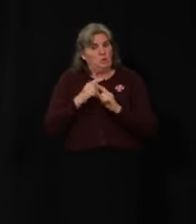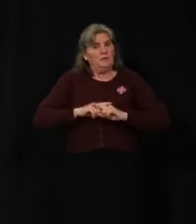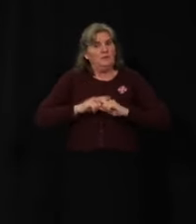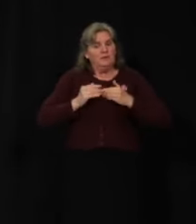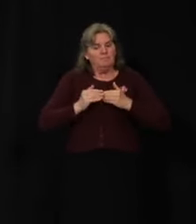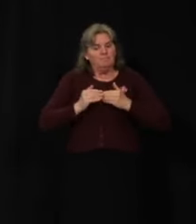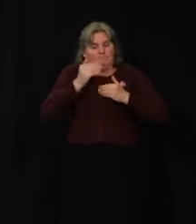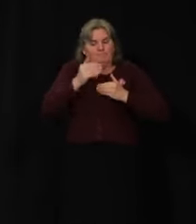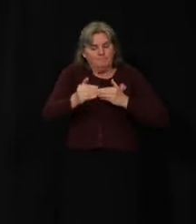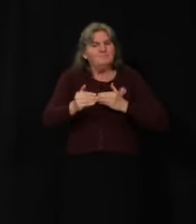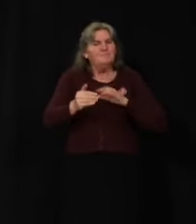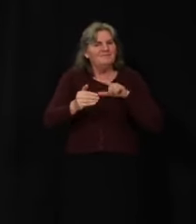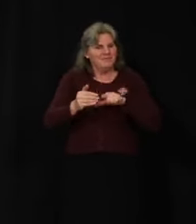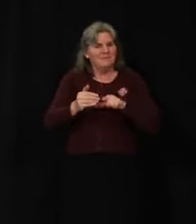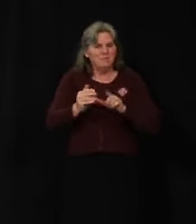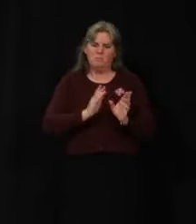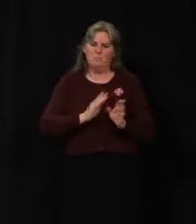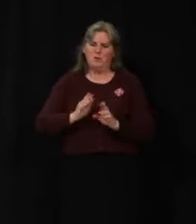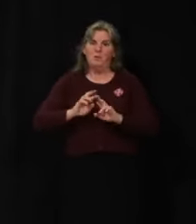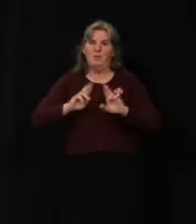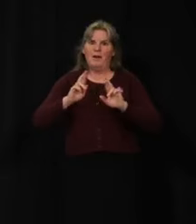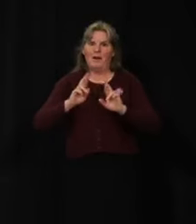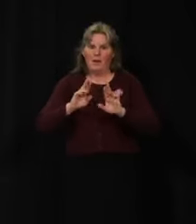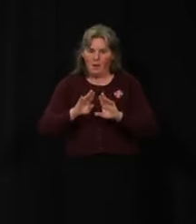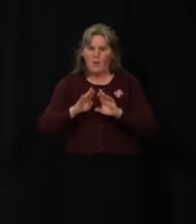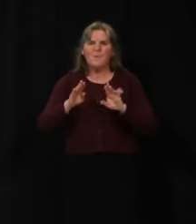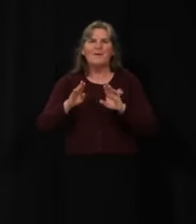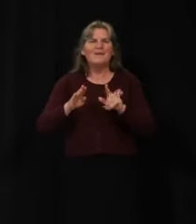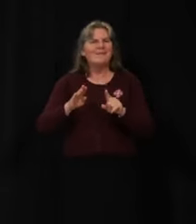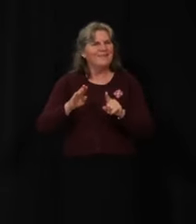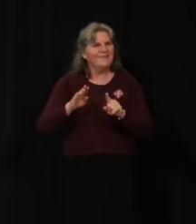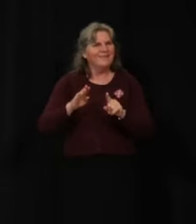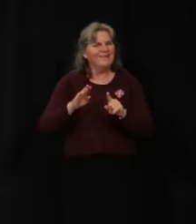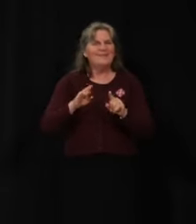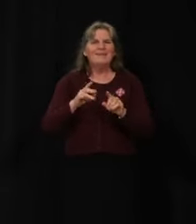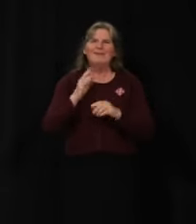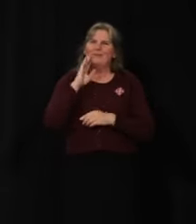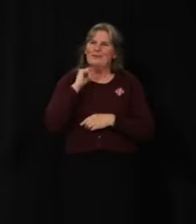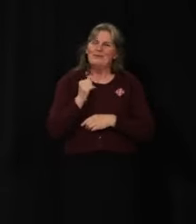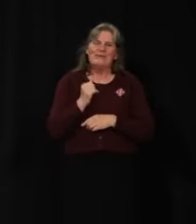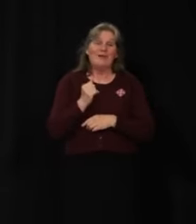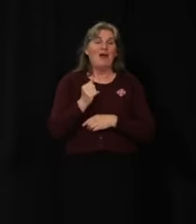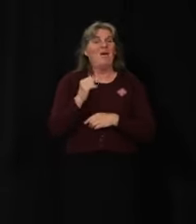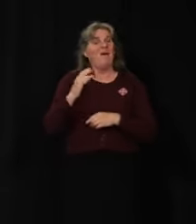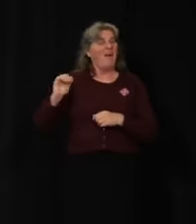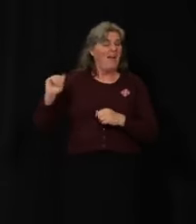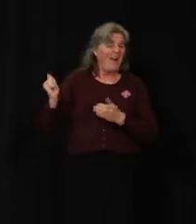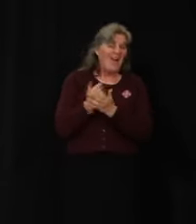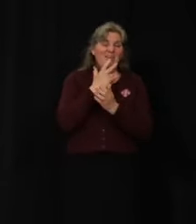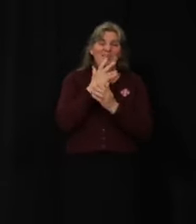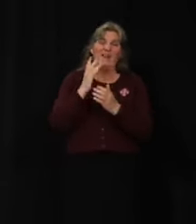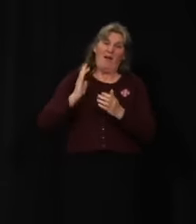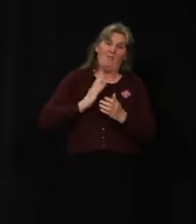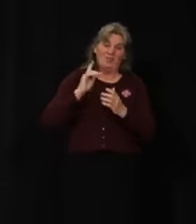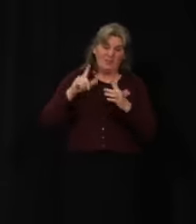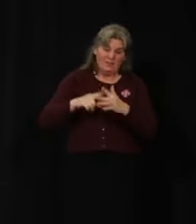develop a plan, but are not required to submit it for review. In the event that an